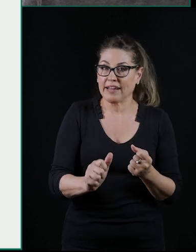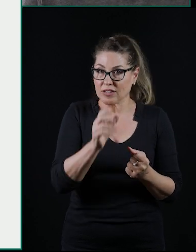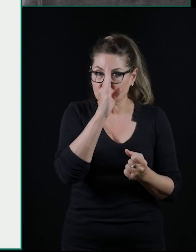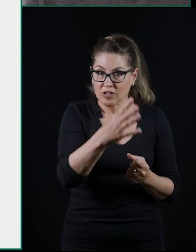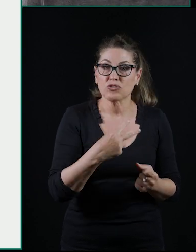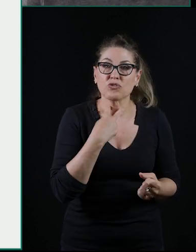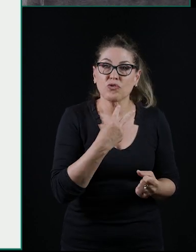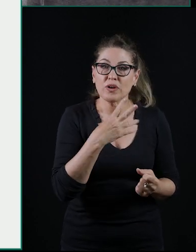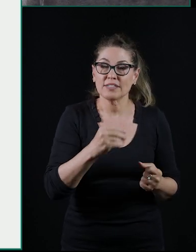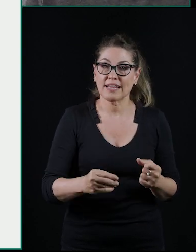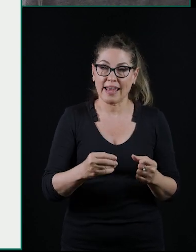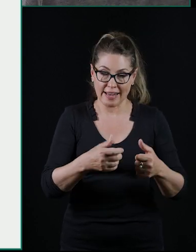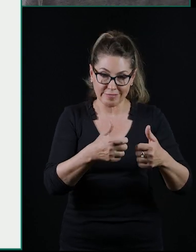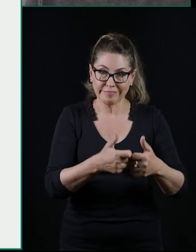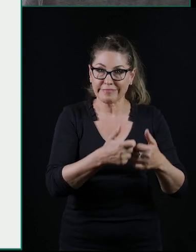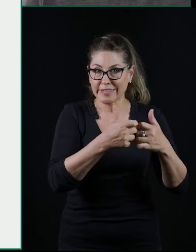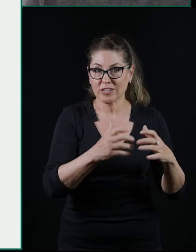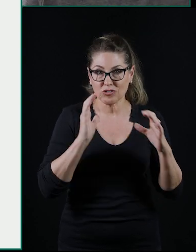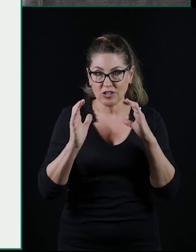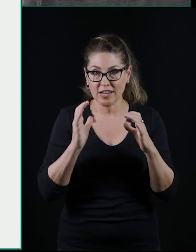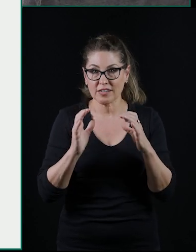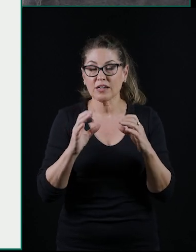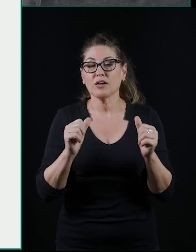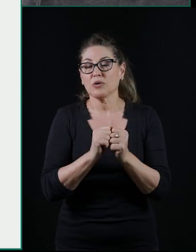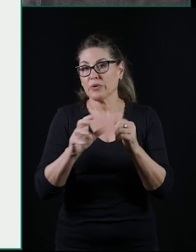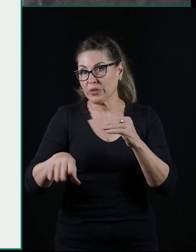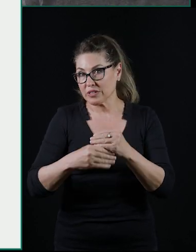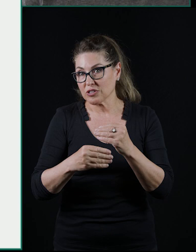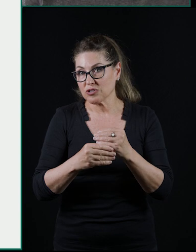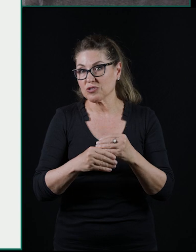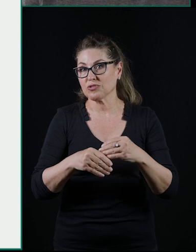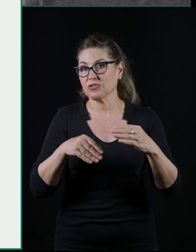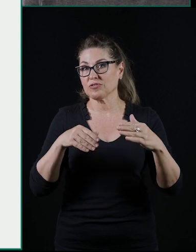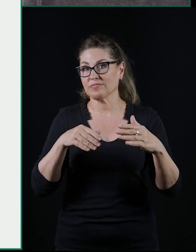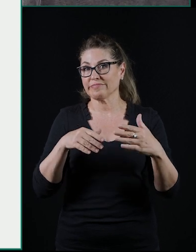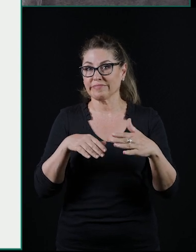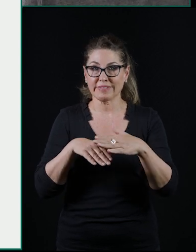and text chat with additional accessibility features such